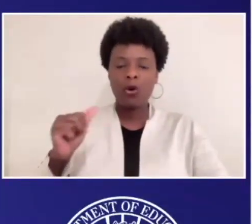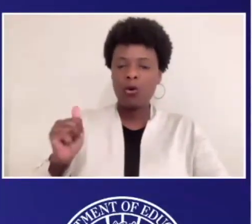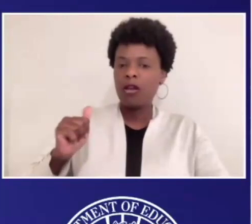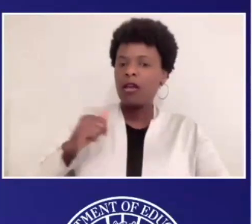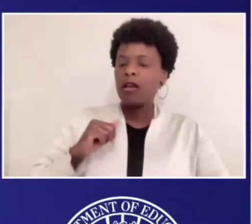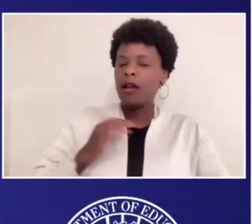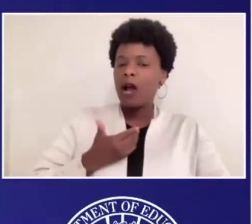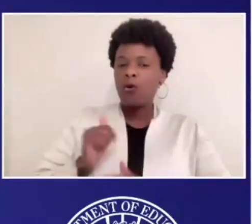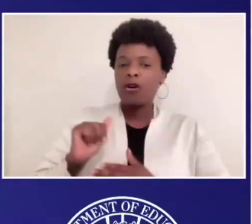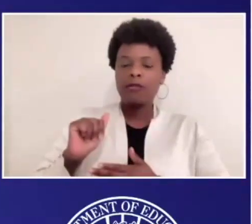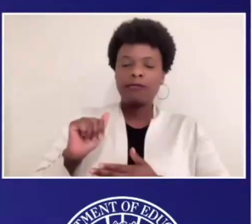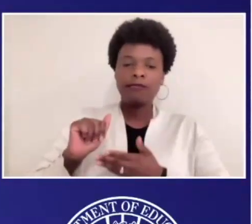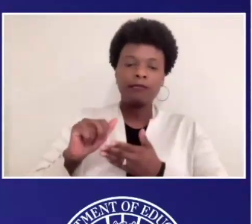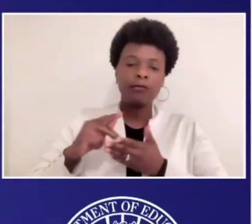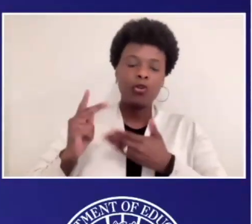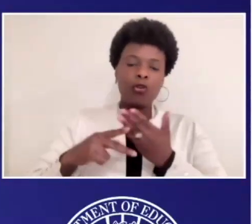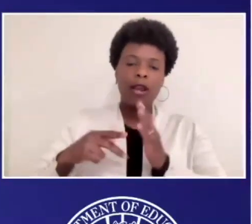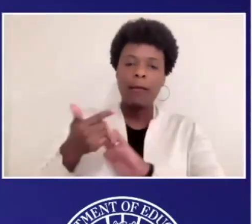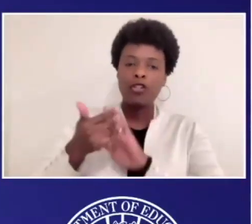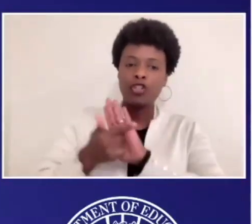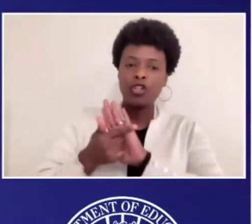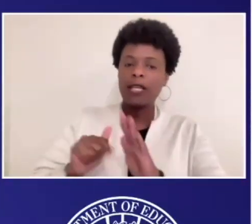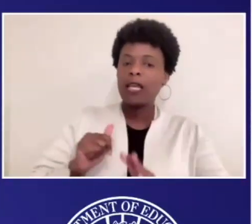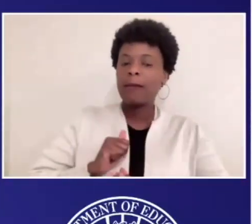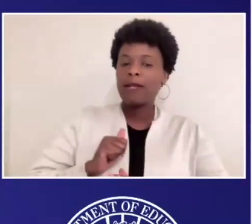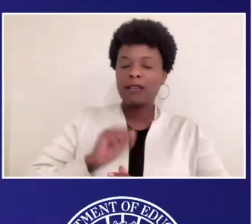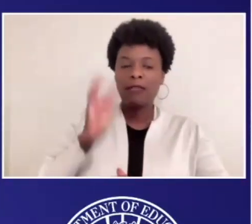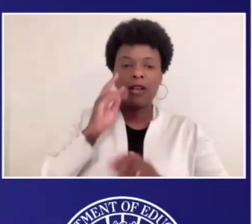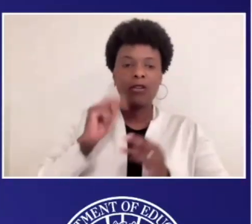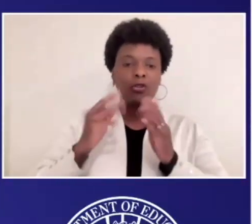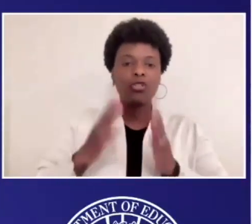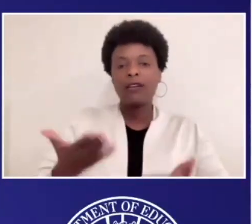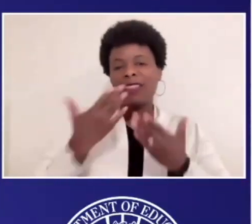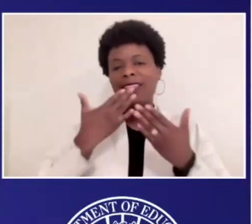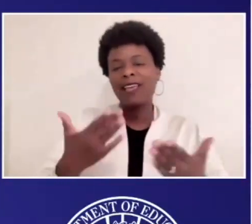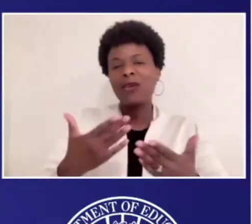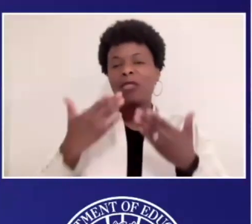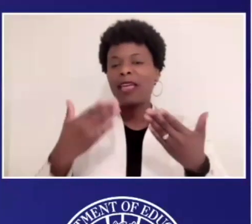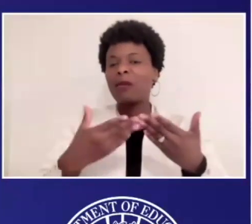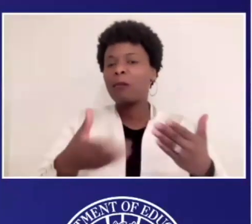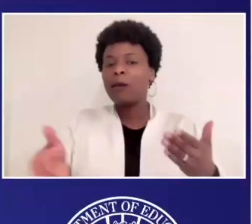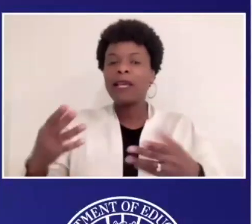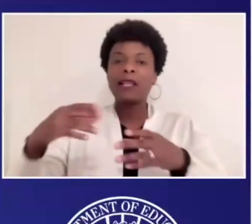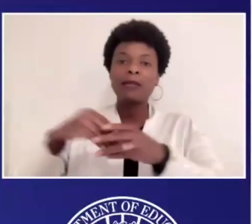their participation in the room, in the constituency groups, and virtually. And thank you all for the --